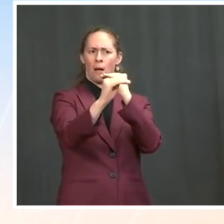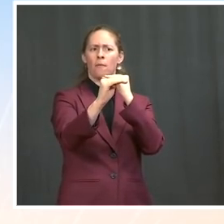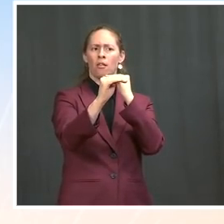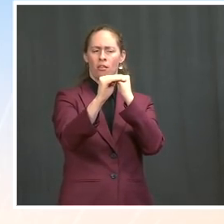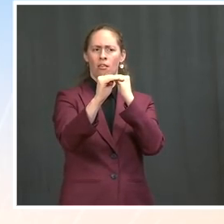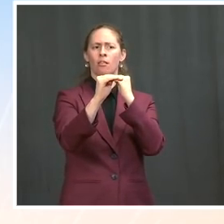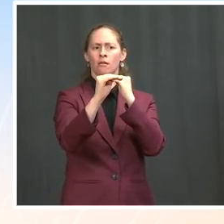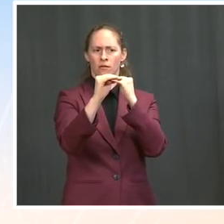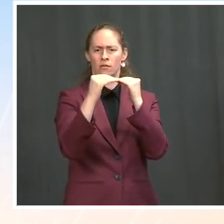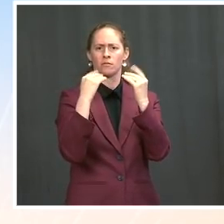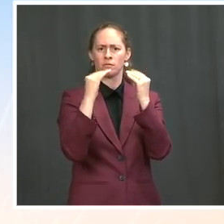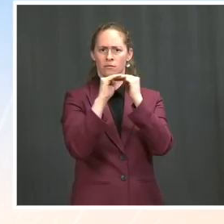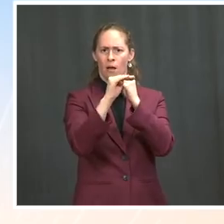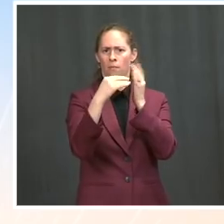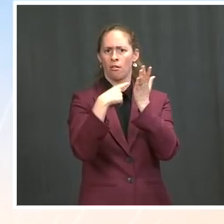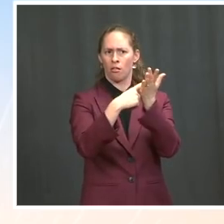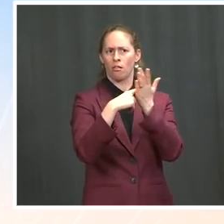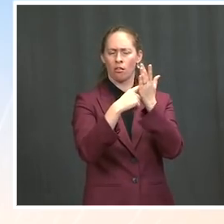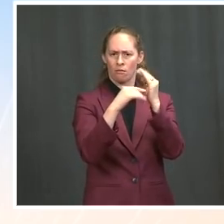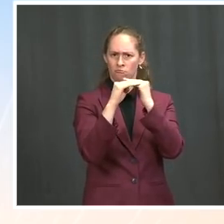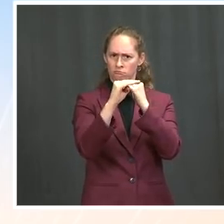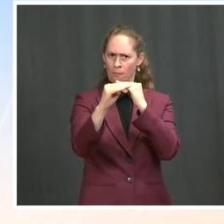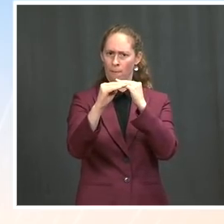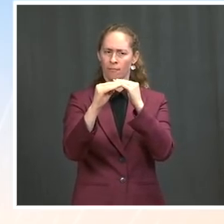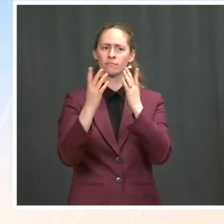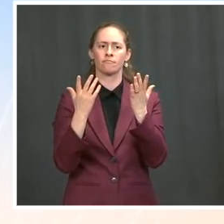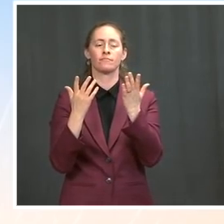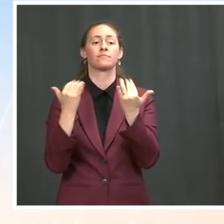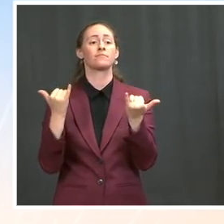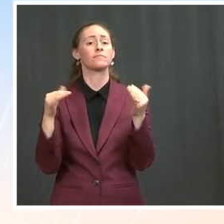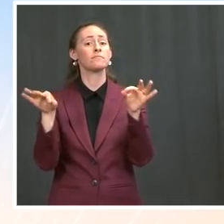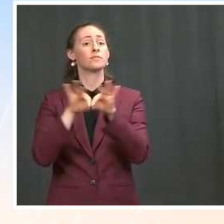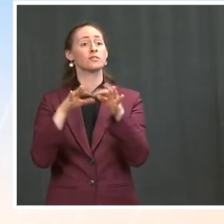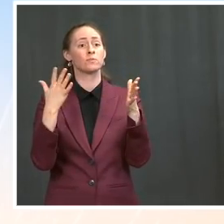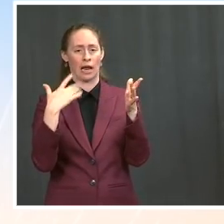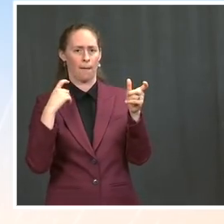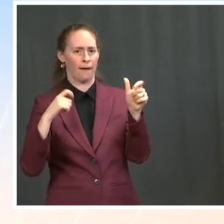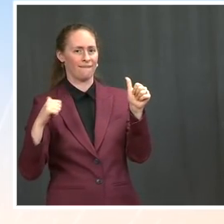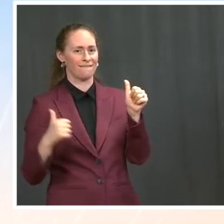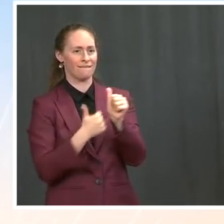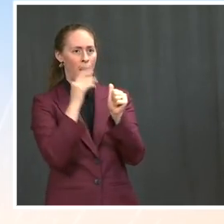that there will need to be a lot of follow-up on a level that is below the two leaders.